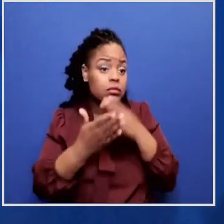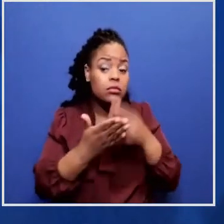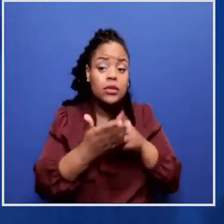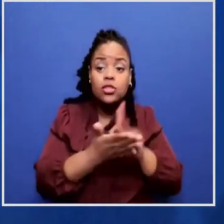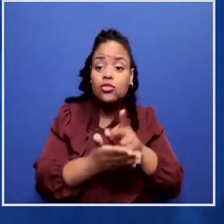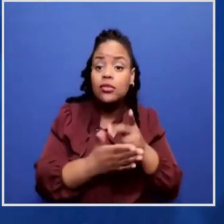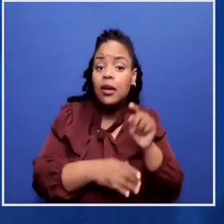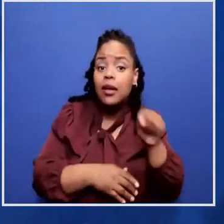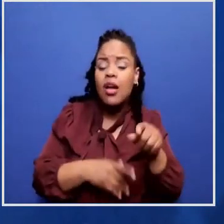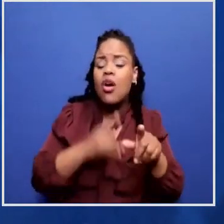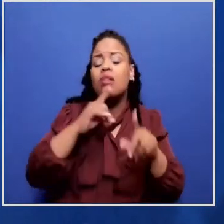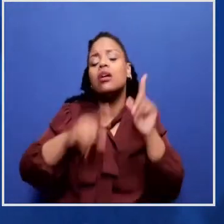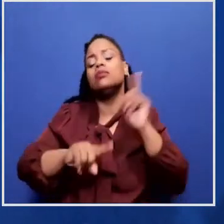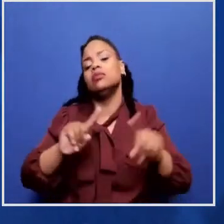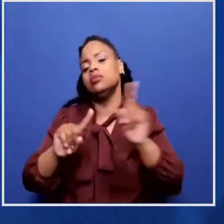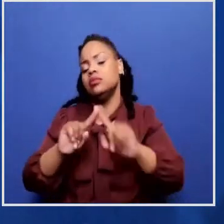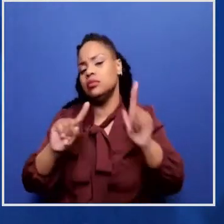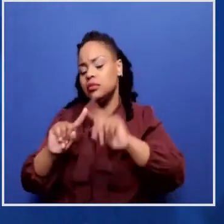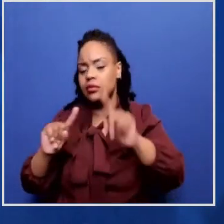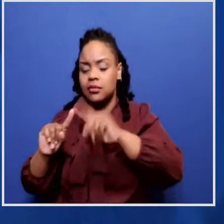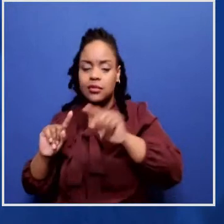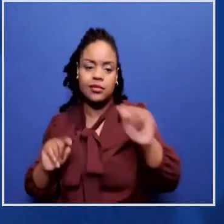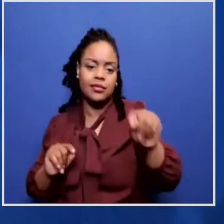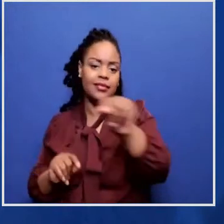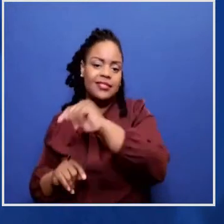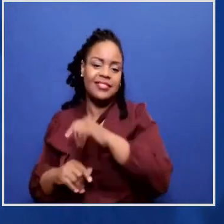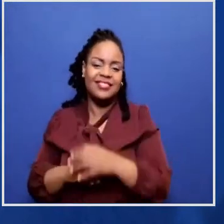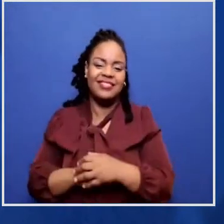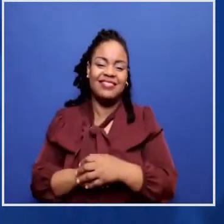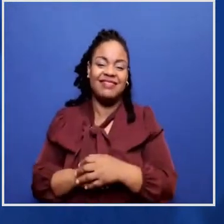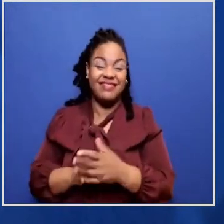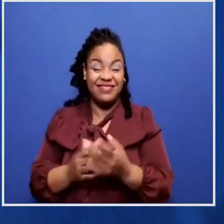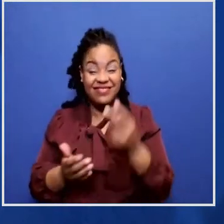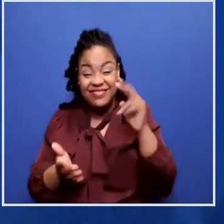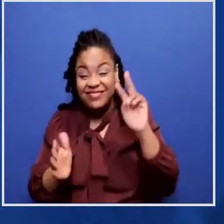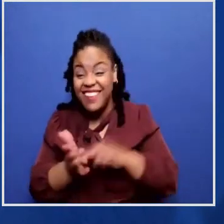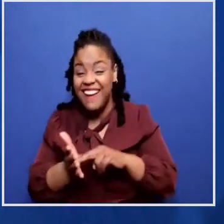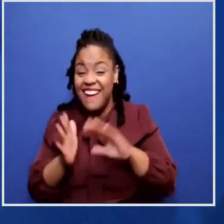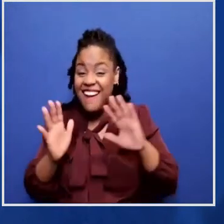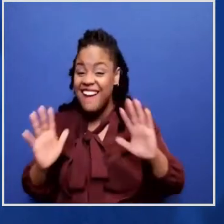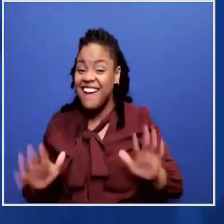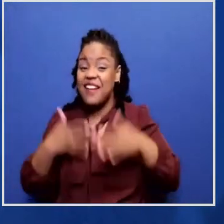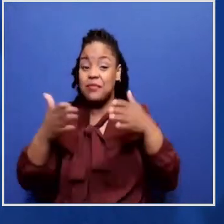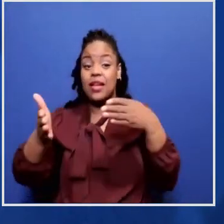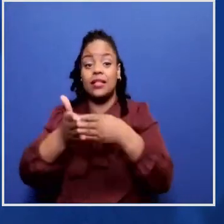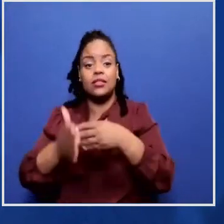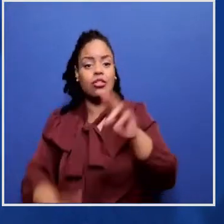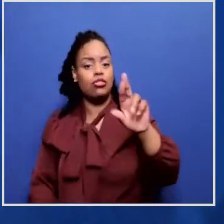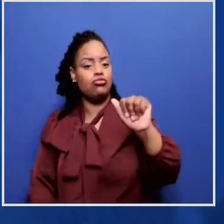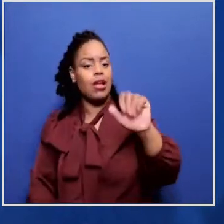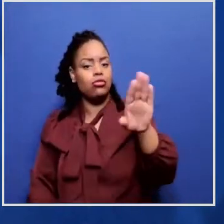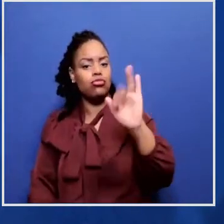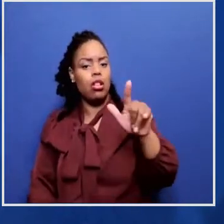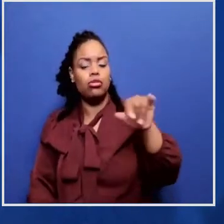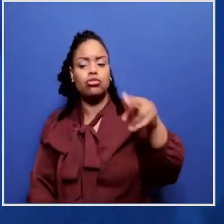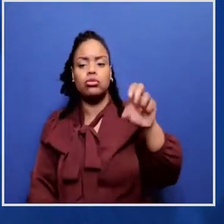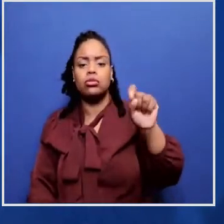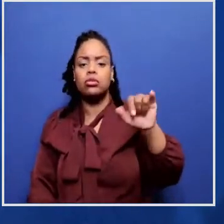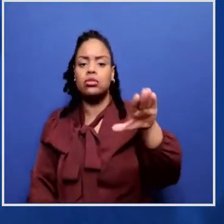A BANNER TO MAKE YOUR VOICE HEARD AT THE POLLS. REBUILDING A HOME DEVASTATED BY FIRE IS AMERICAN SERVICE.